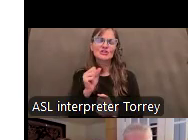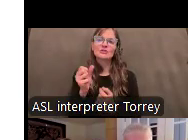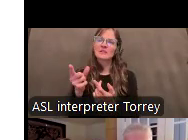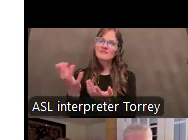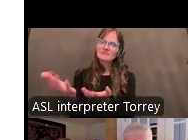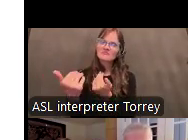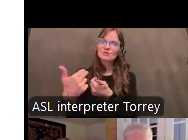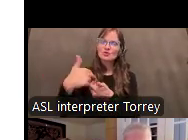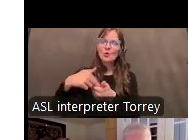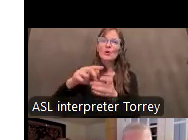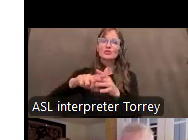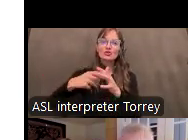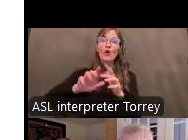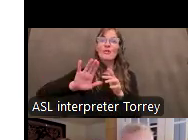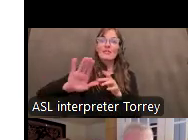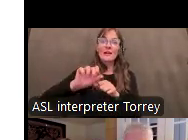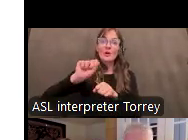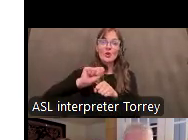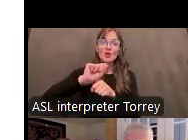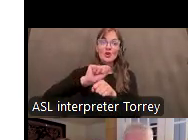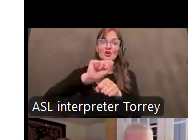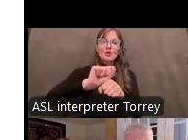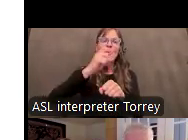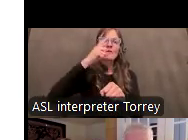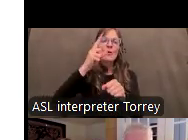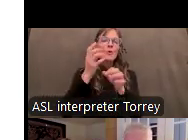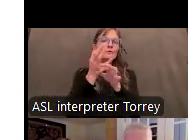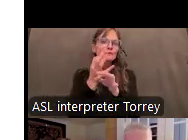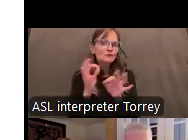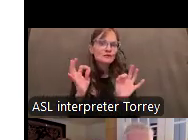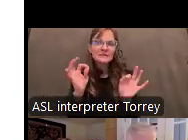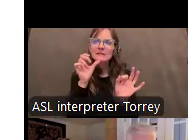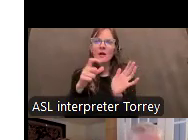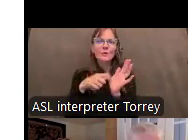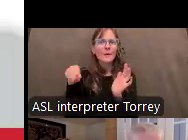And that is the very short elevator speech for WisCaregiver Careers CDCP.